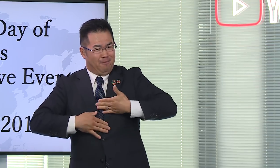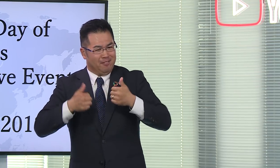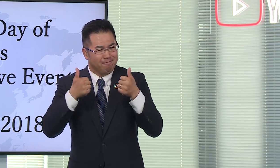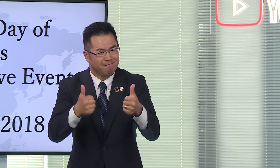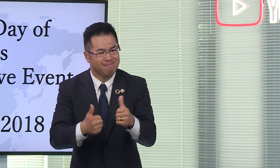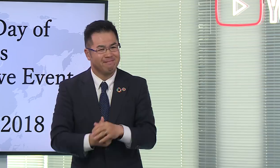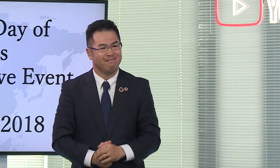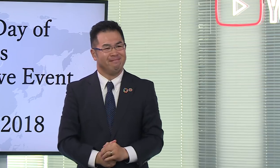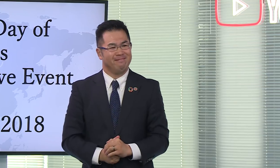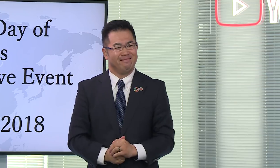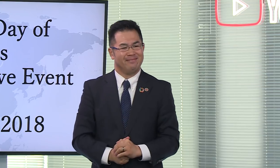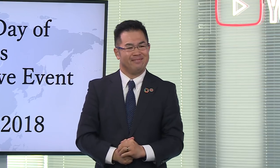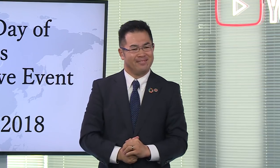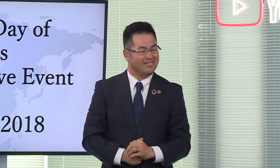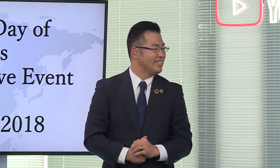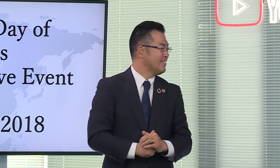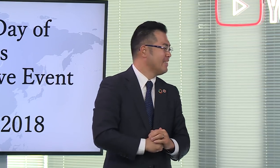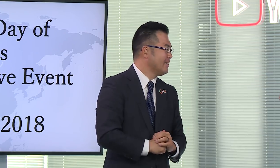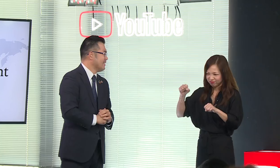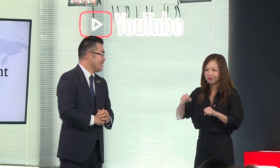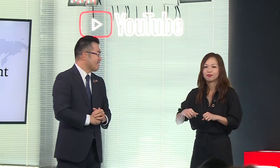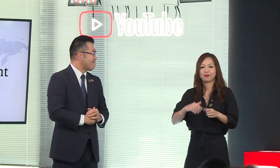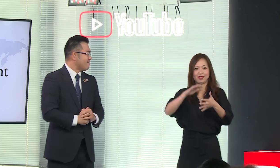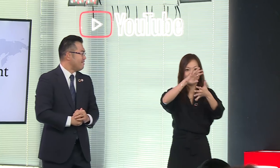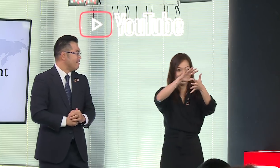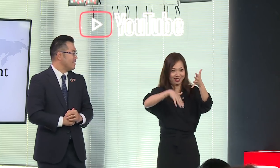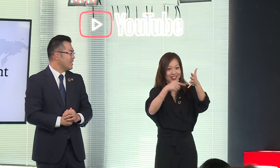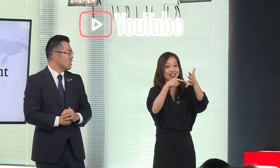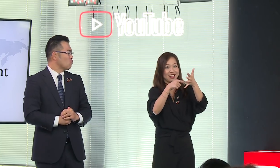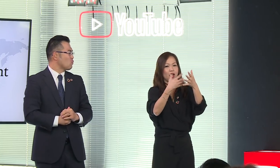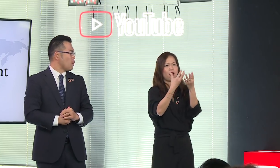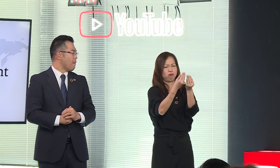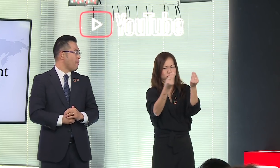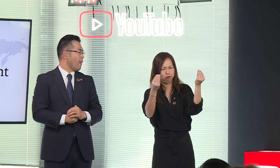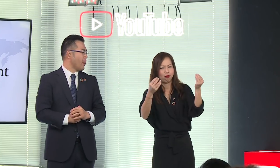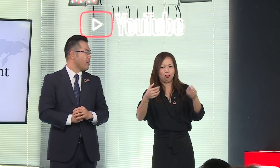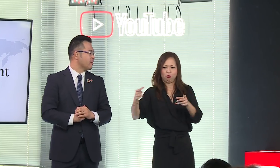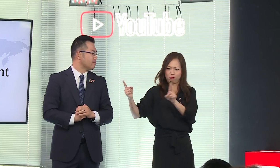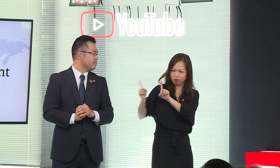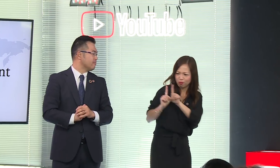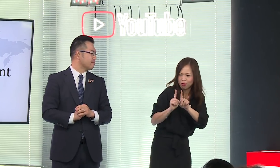background all over the world, and we have Deaf people, all persons with disabilities should come together and work hand in